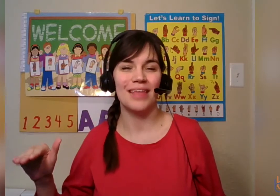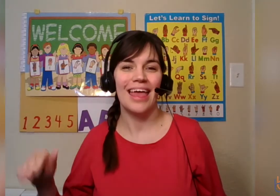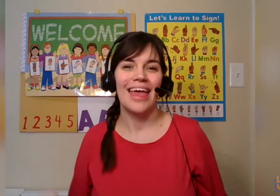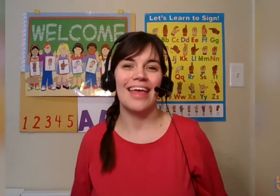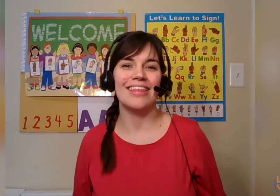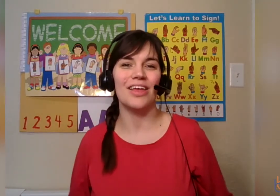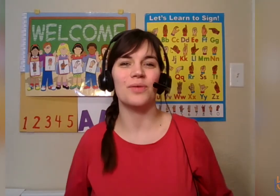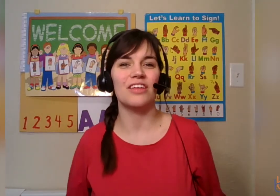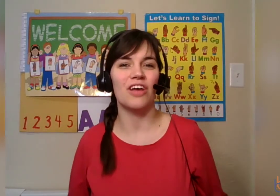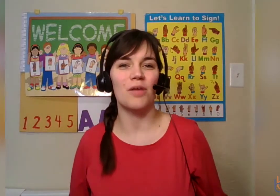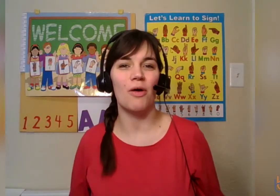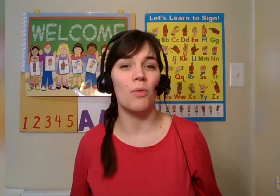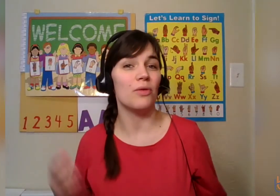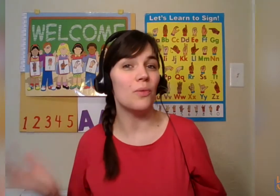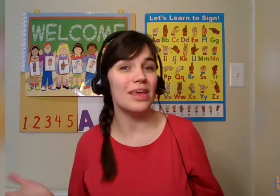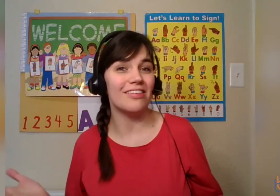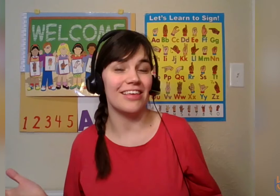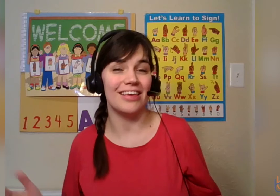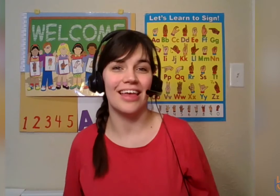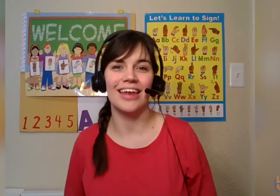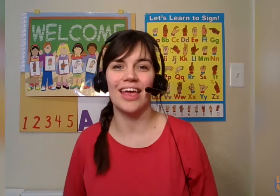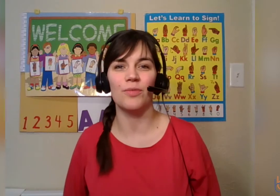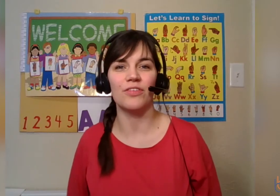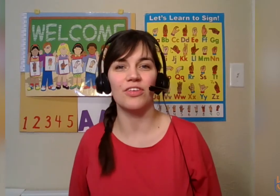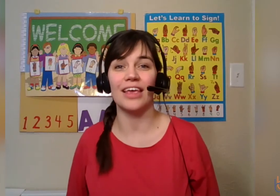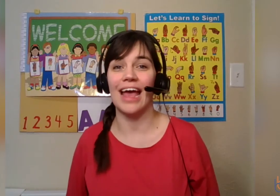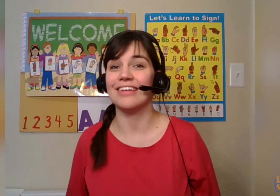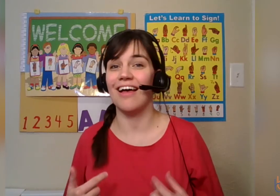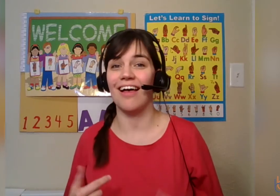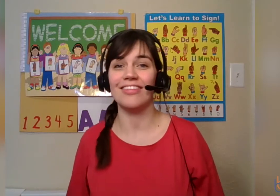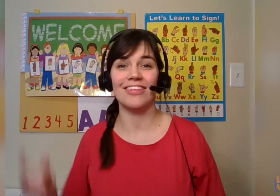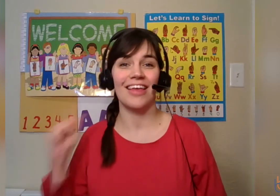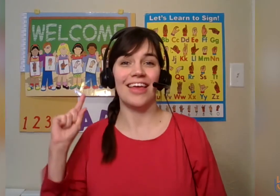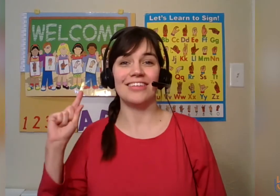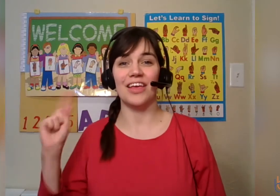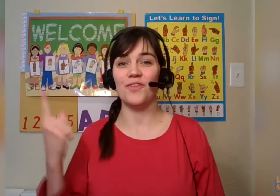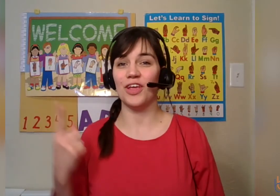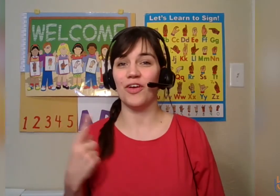then when they talk about what we see and animals looking at us, take a finger